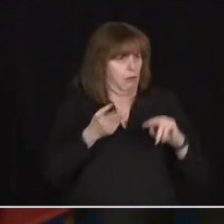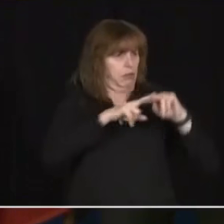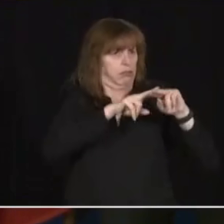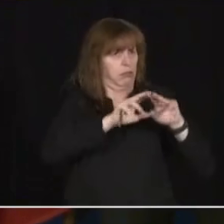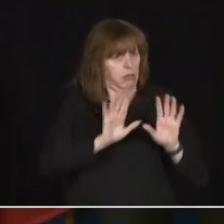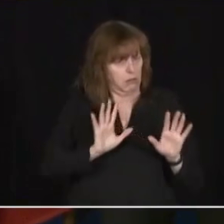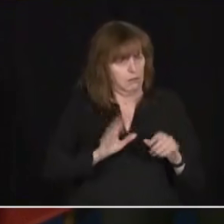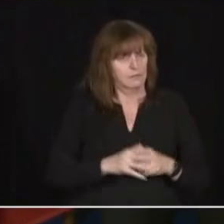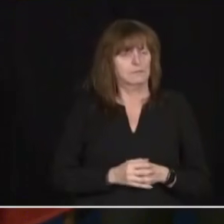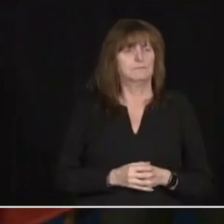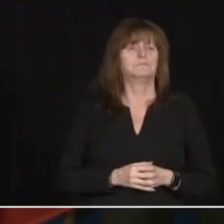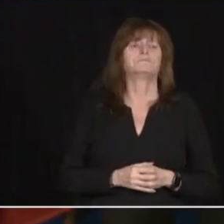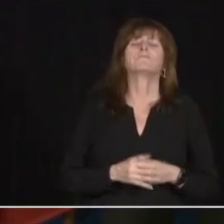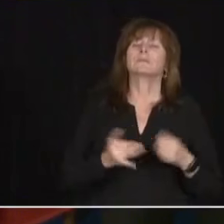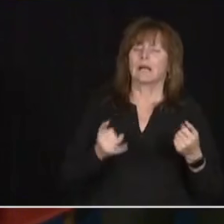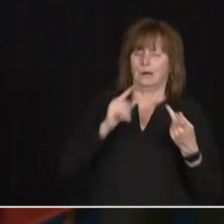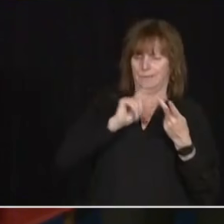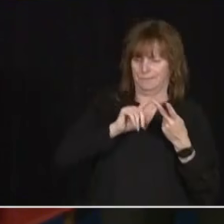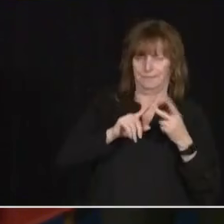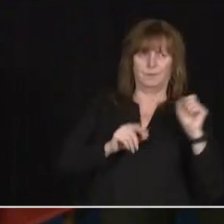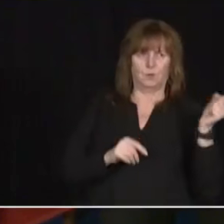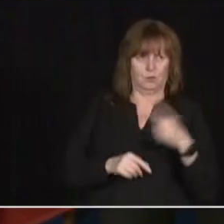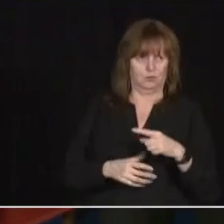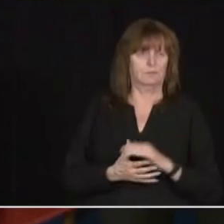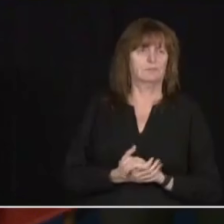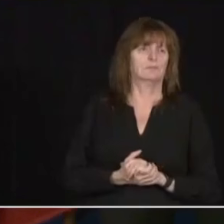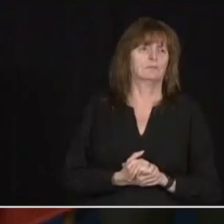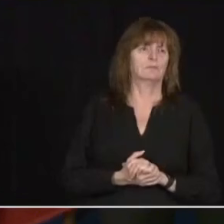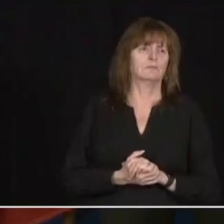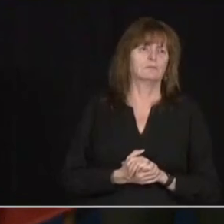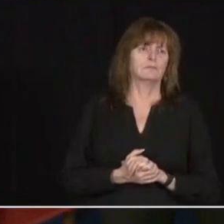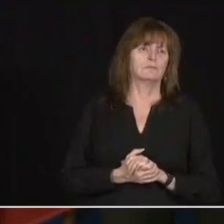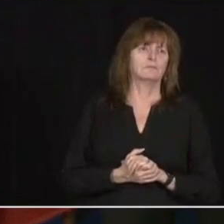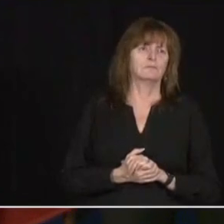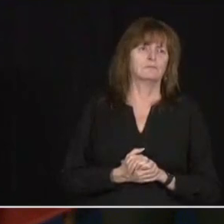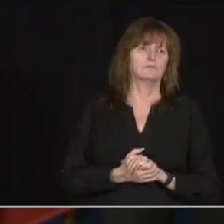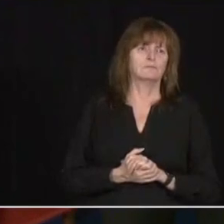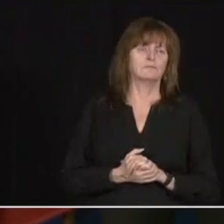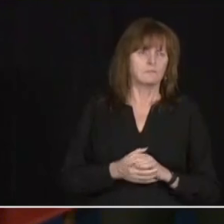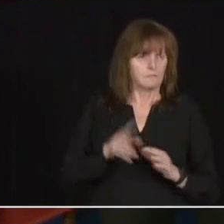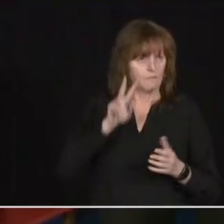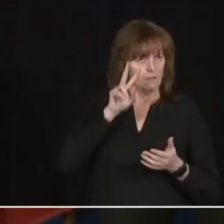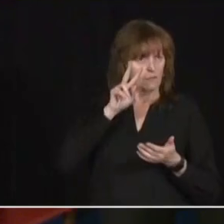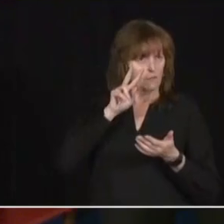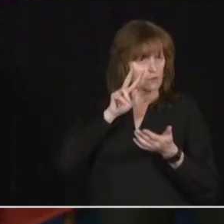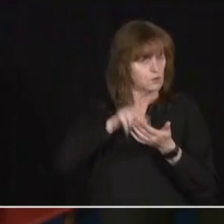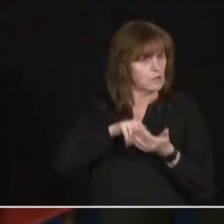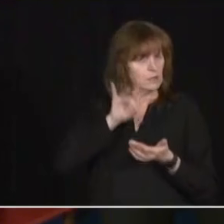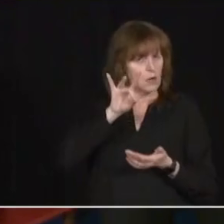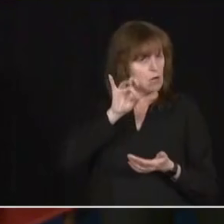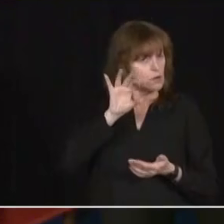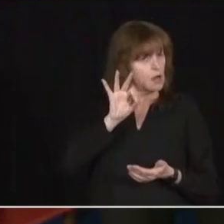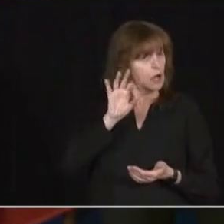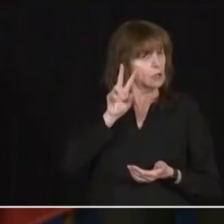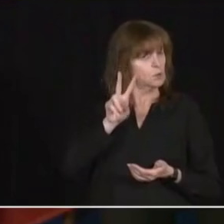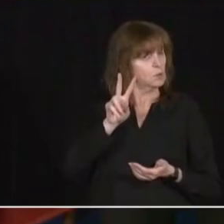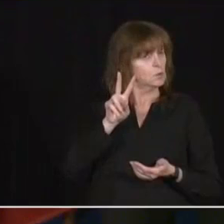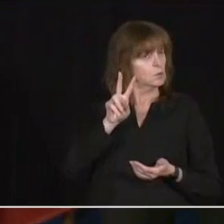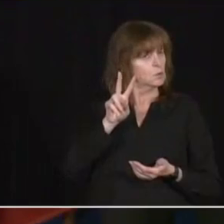My next question is for you as well. A press release was saying that